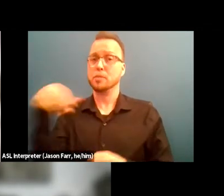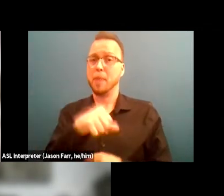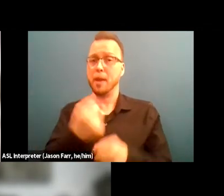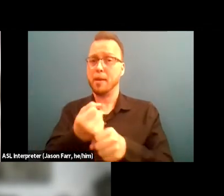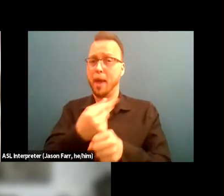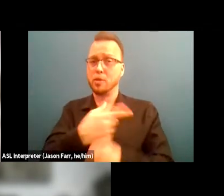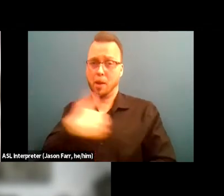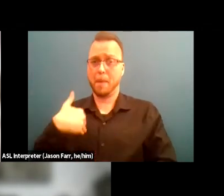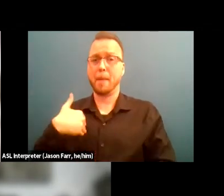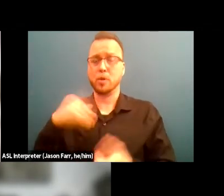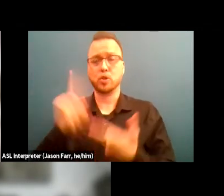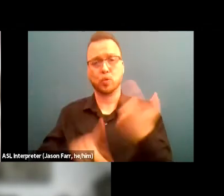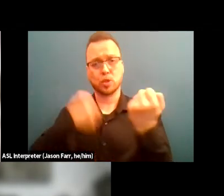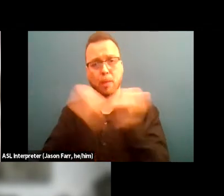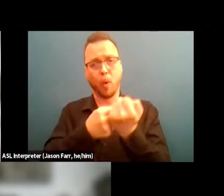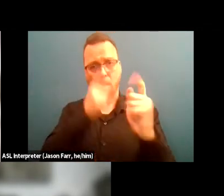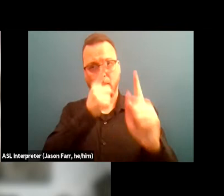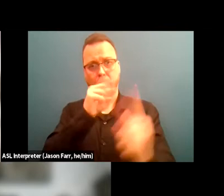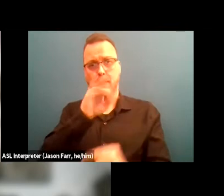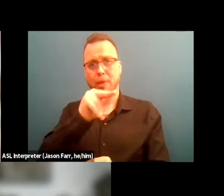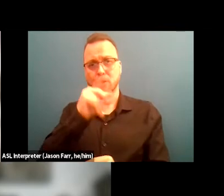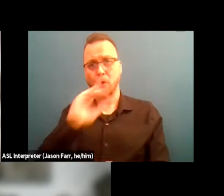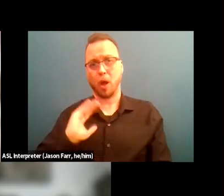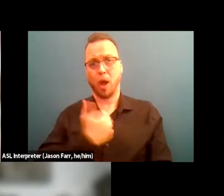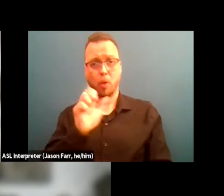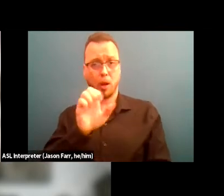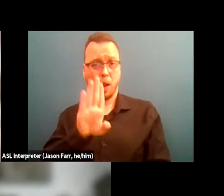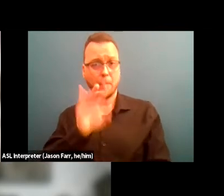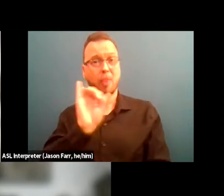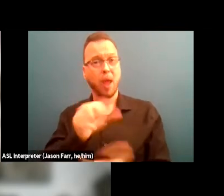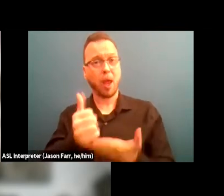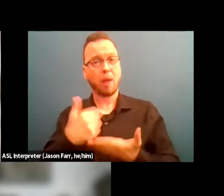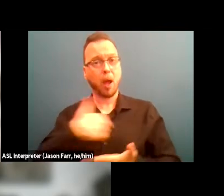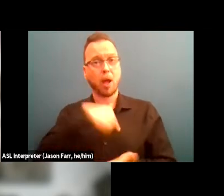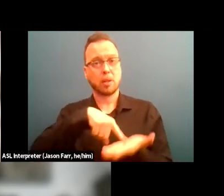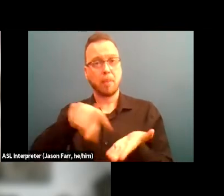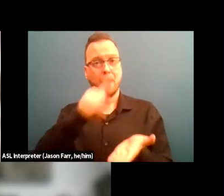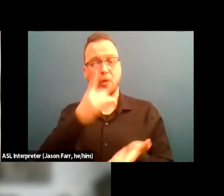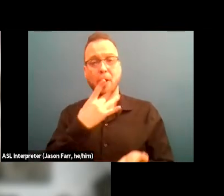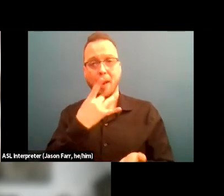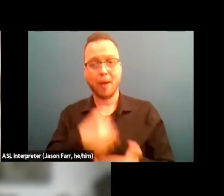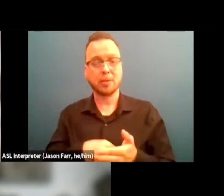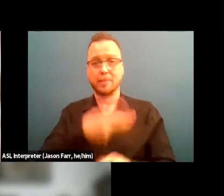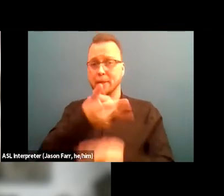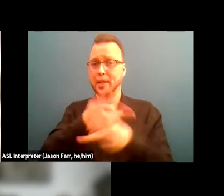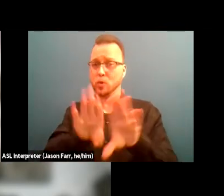to support the mission of our club, which helps us pay for the lights, keep the doors open and so on and so forth,